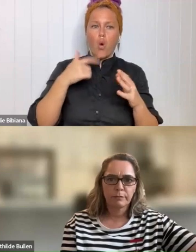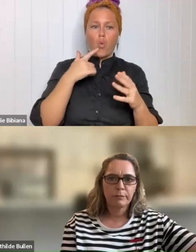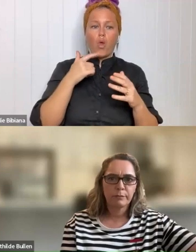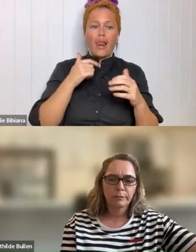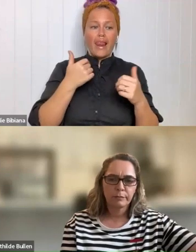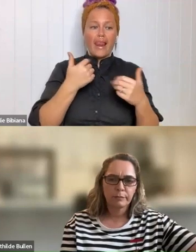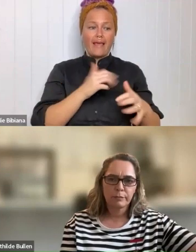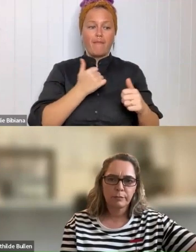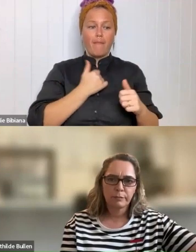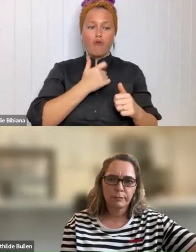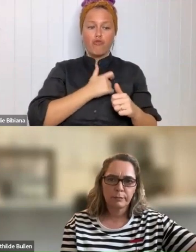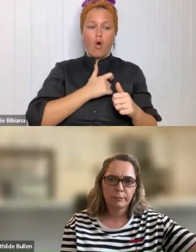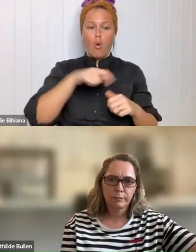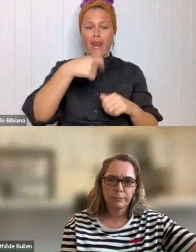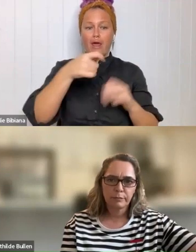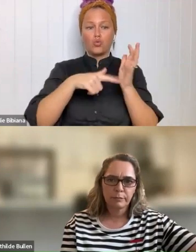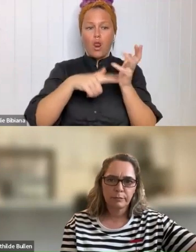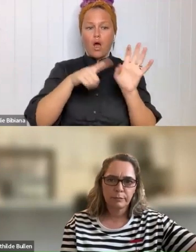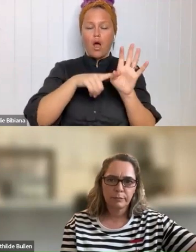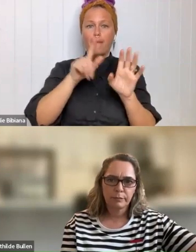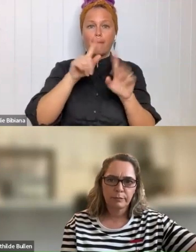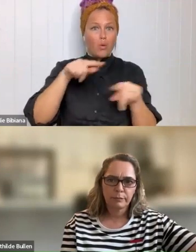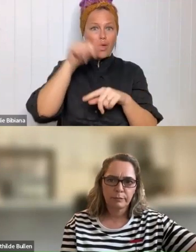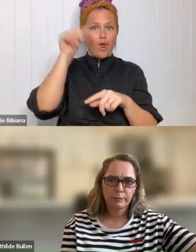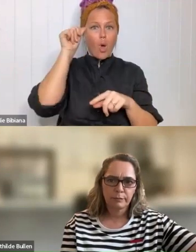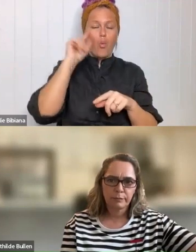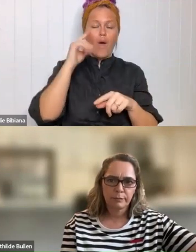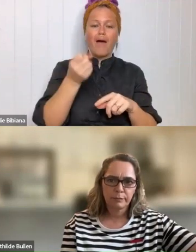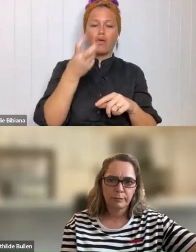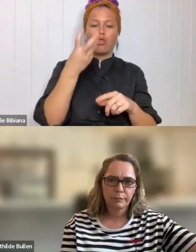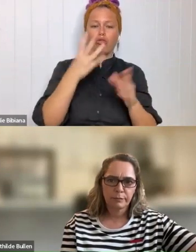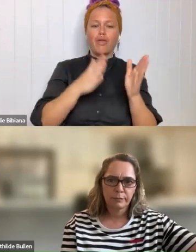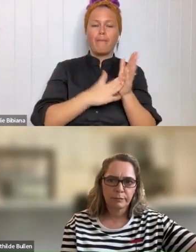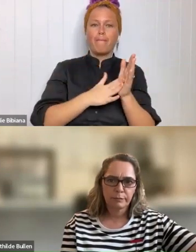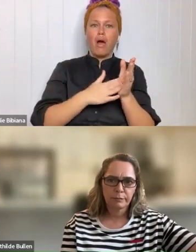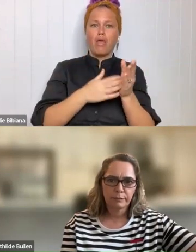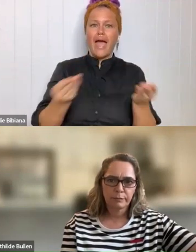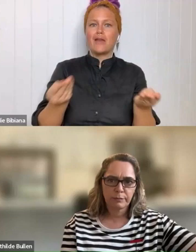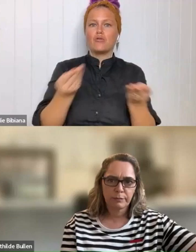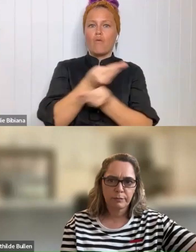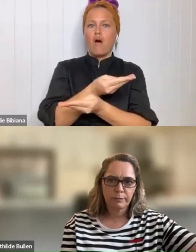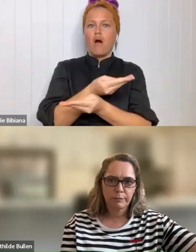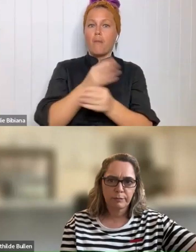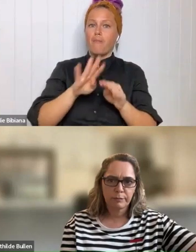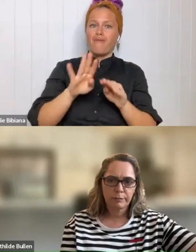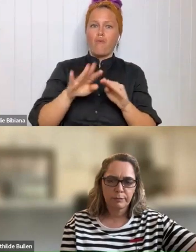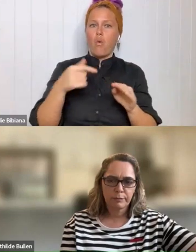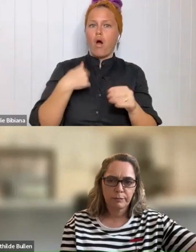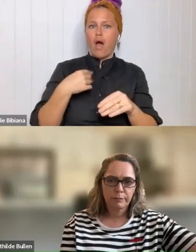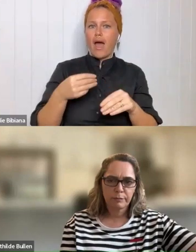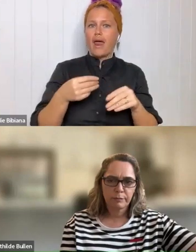But we already know that there will be a three month handover before I leave. So when the new person gets appointed, there'll